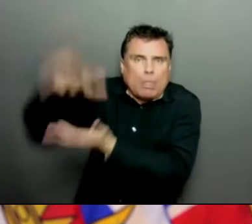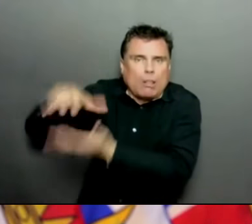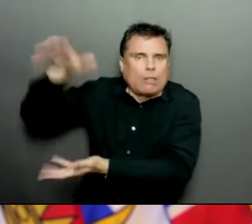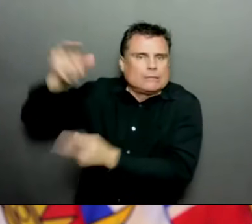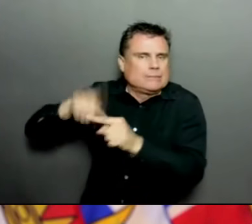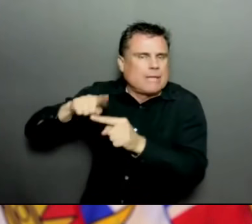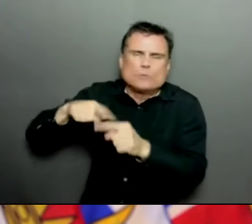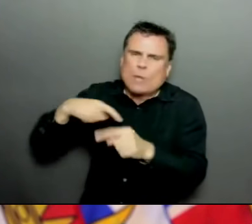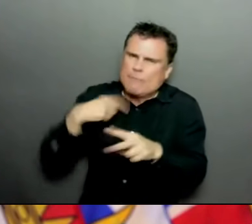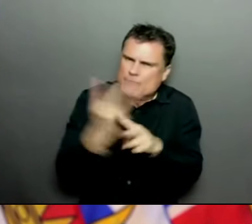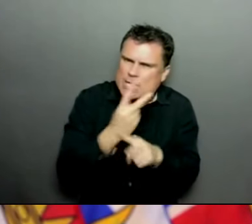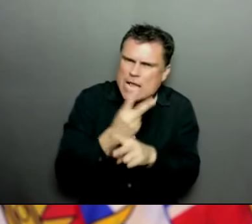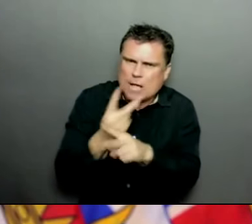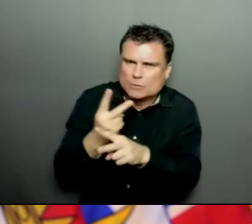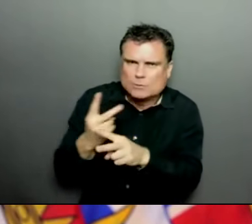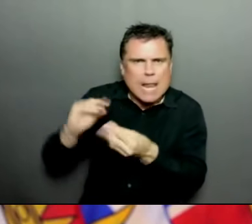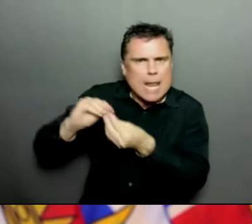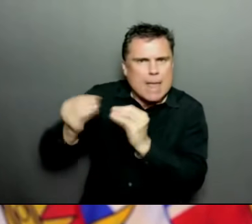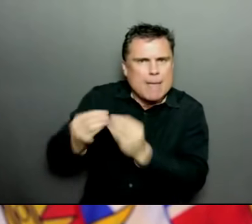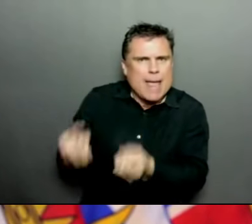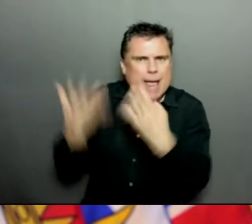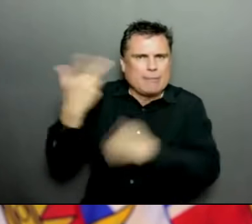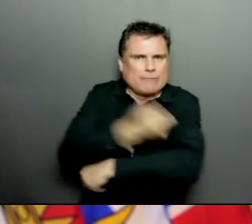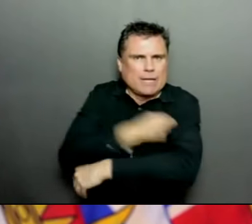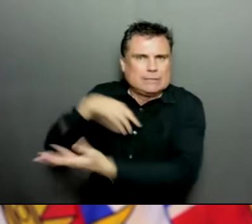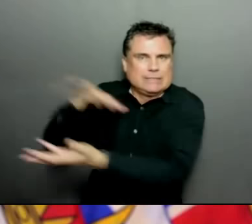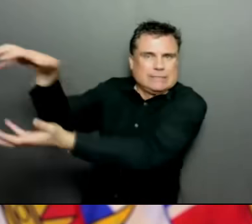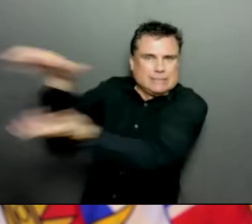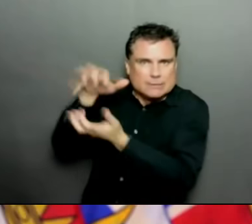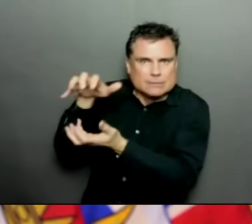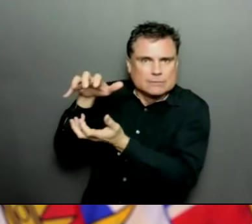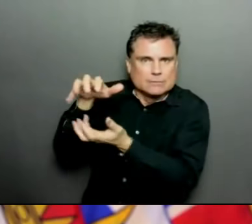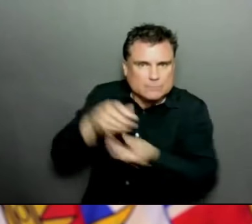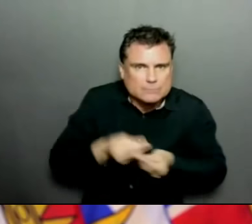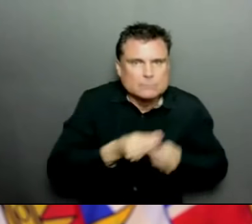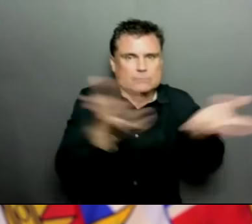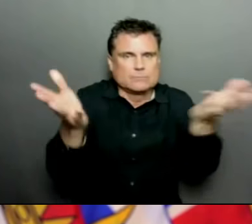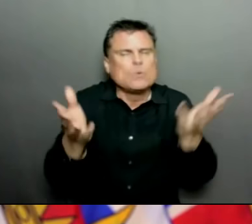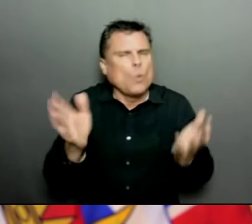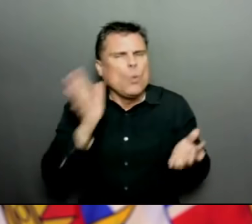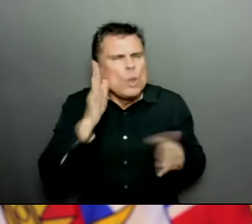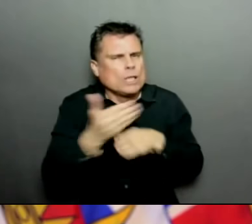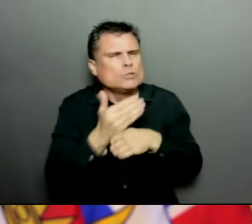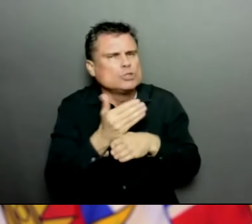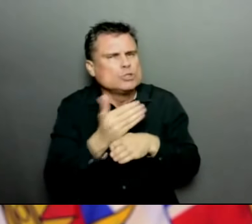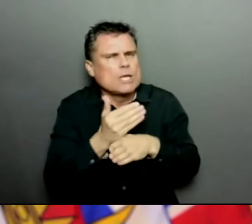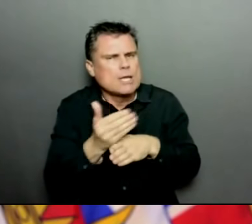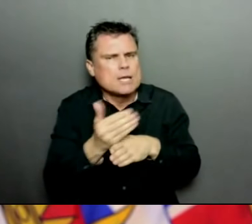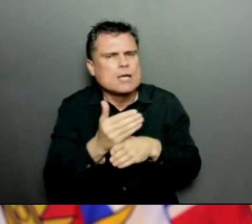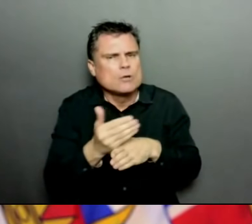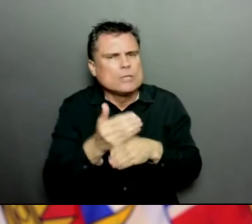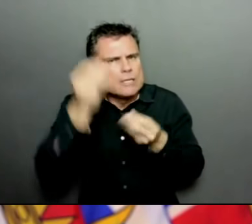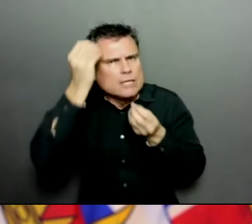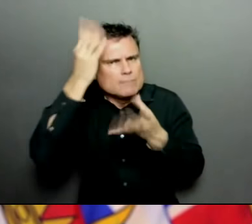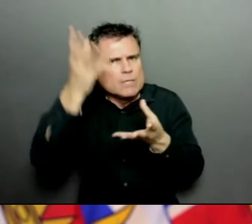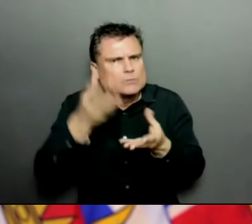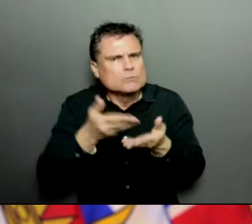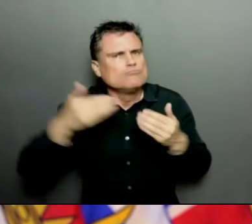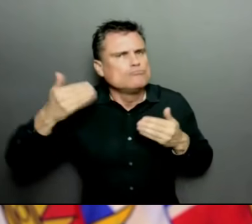giving you as much information as we can in the coming weeks. Arthur Williams, Prince George Citizen.